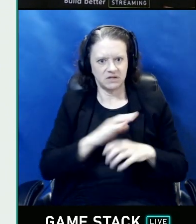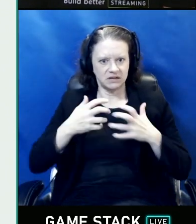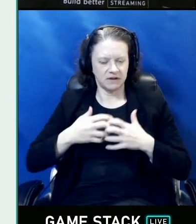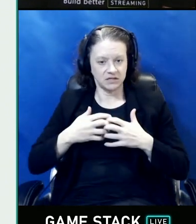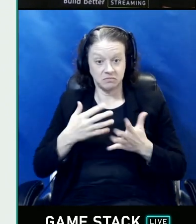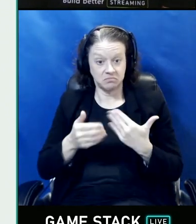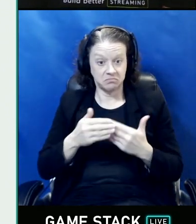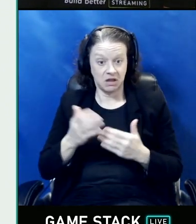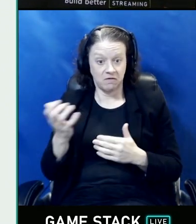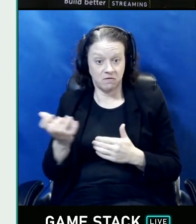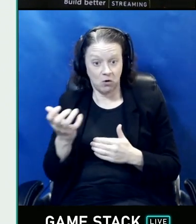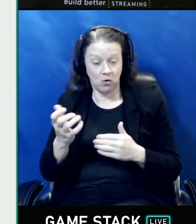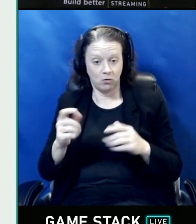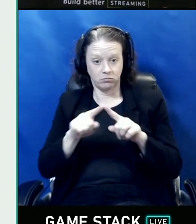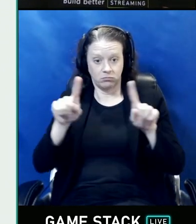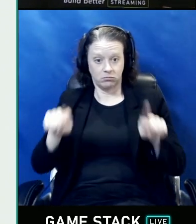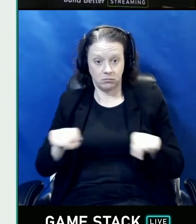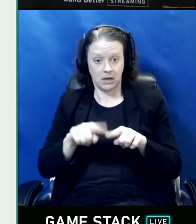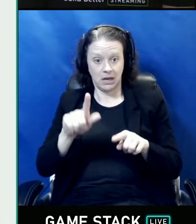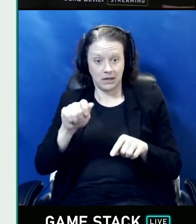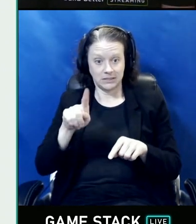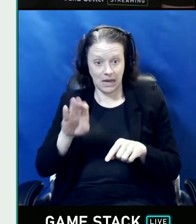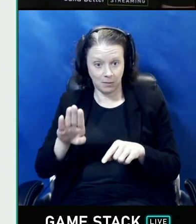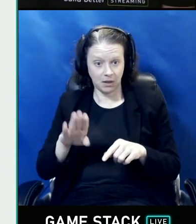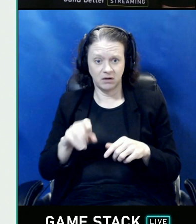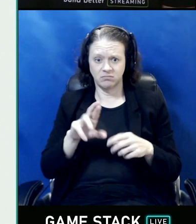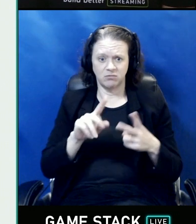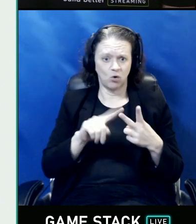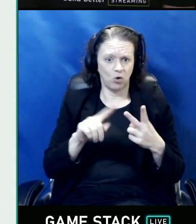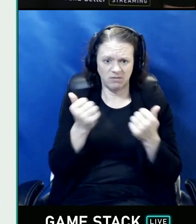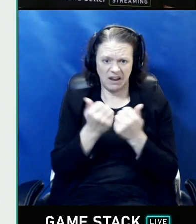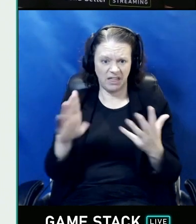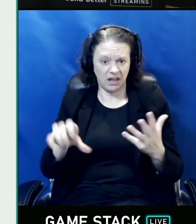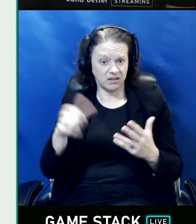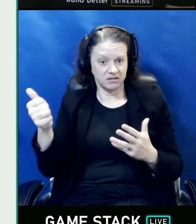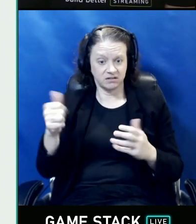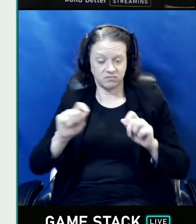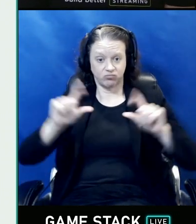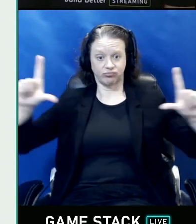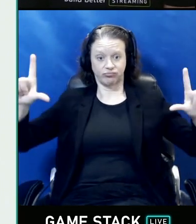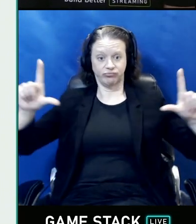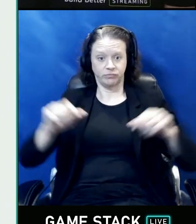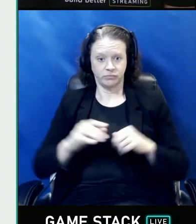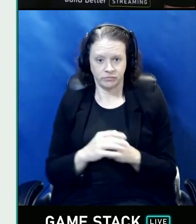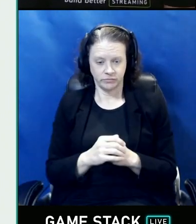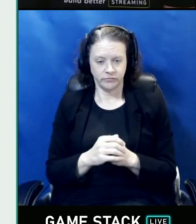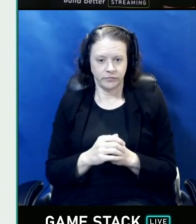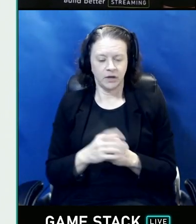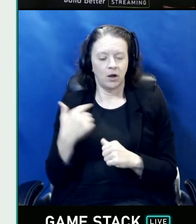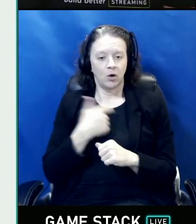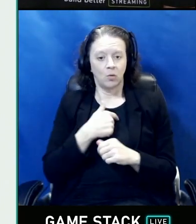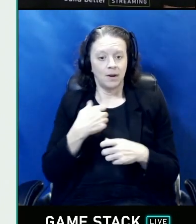a tablet, or anything inbetween. We also made a few other changes here.